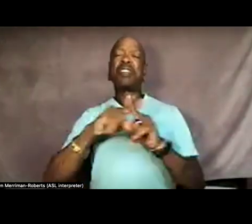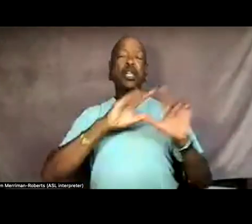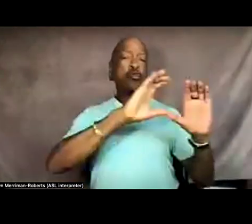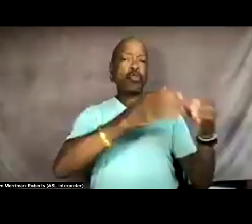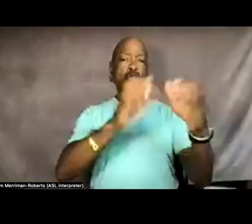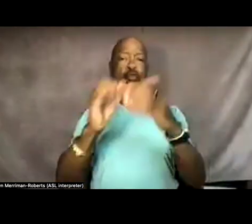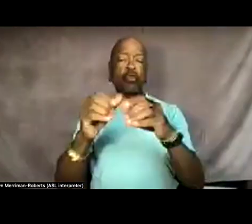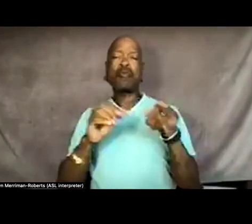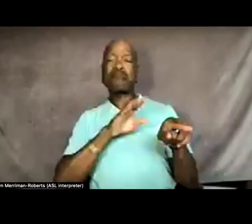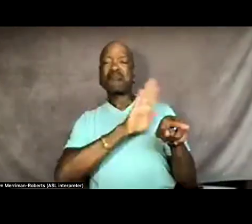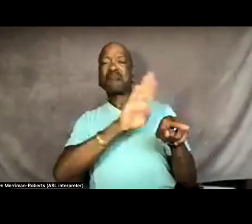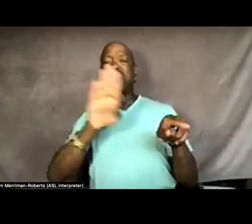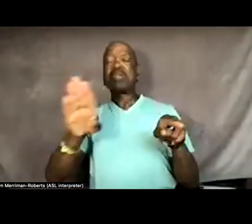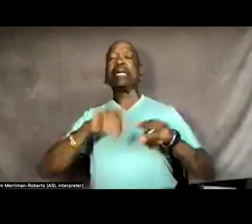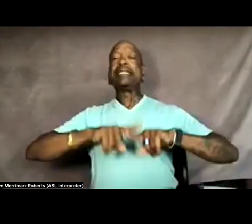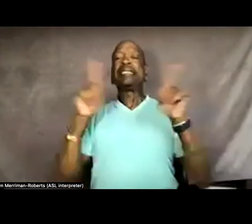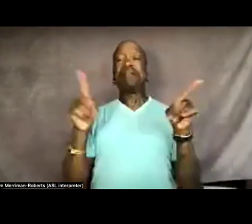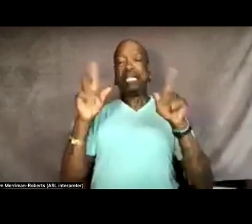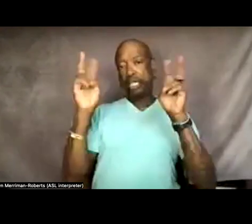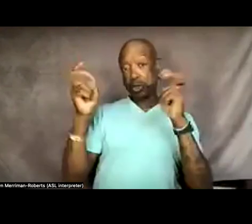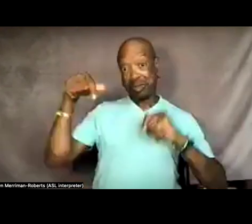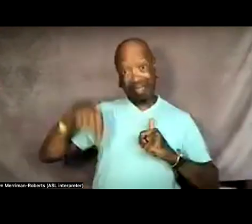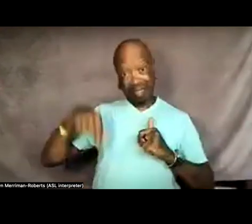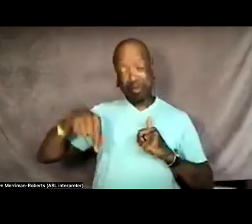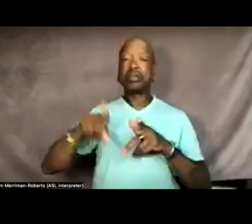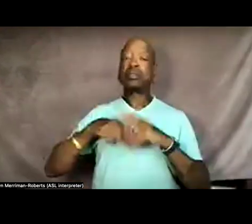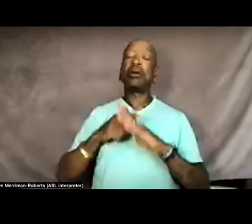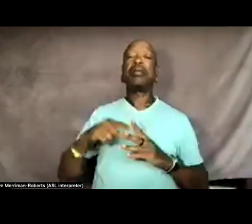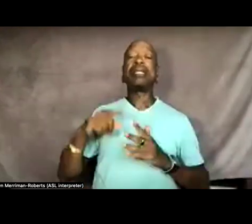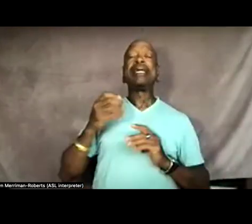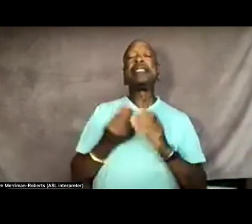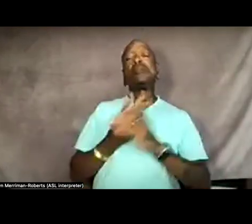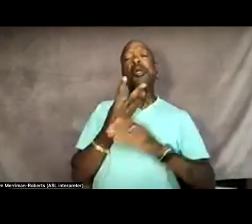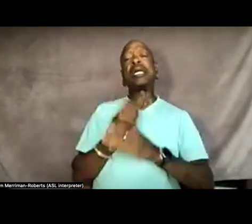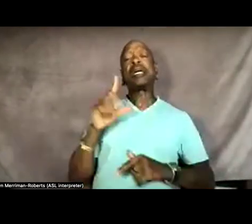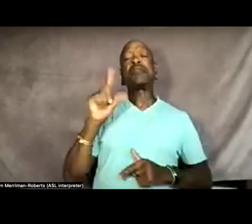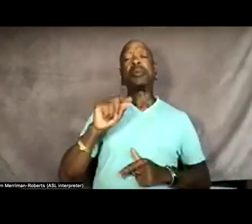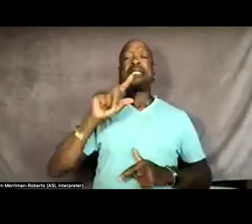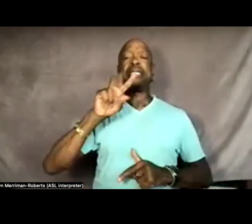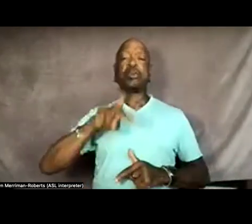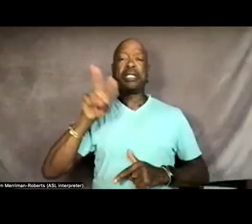and this one started in Spring of 2022 um just want to thank Shawna Reeves and Elissa Matross